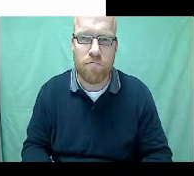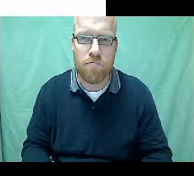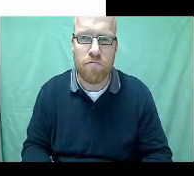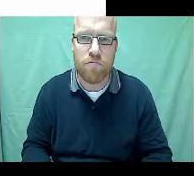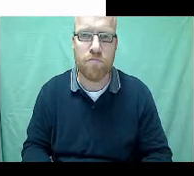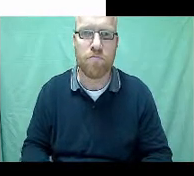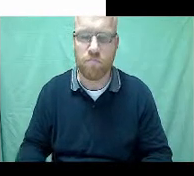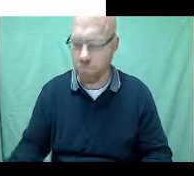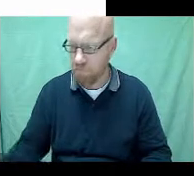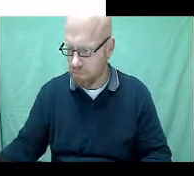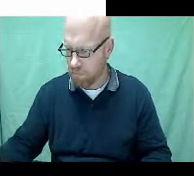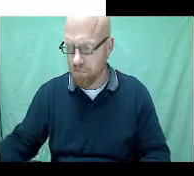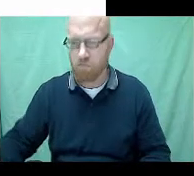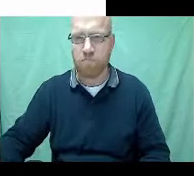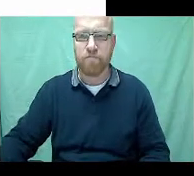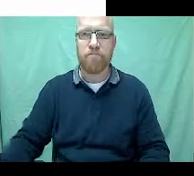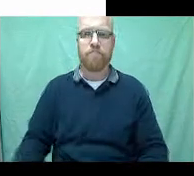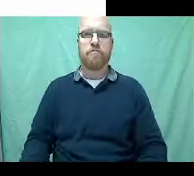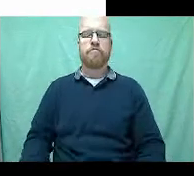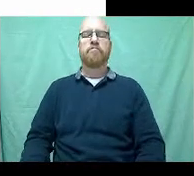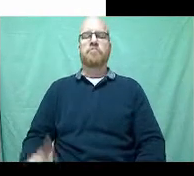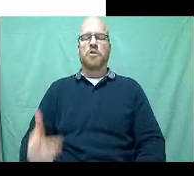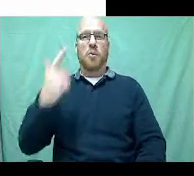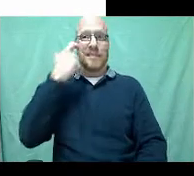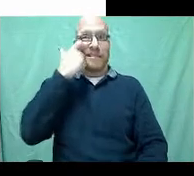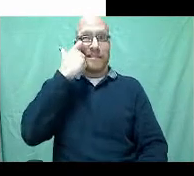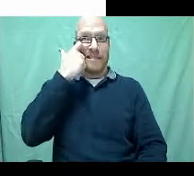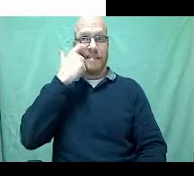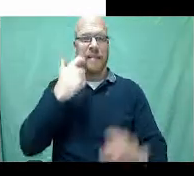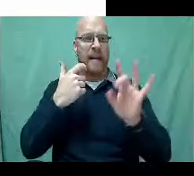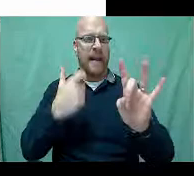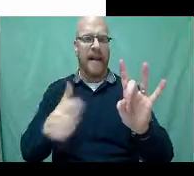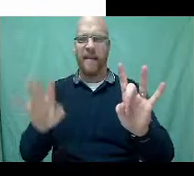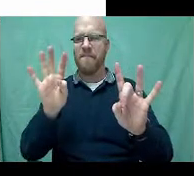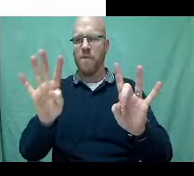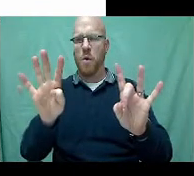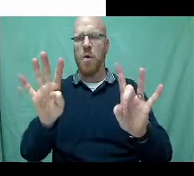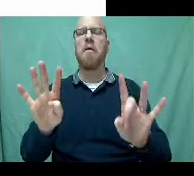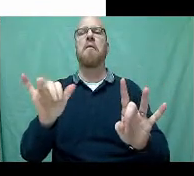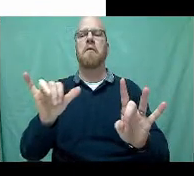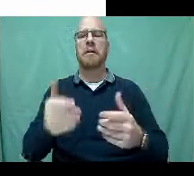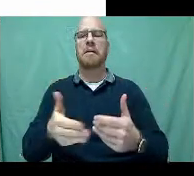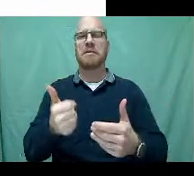Now, with the last 2 terms, I just, I, for the first 2 terms I divided out by a 4x.